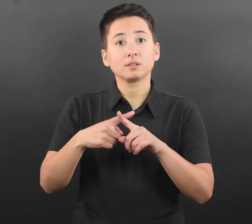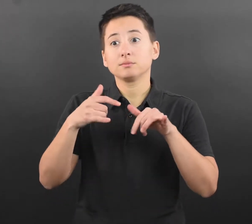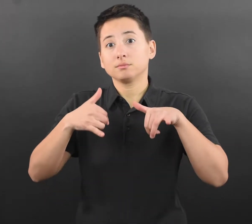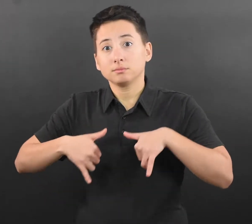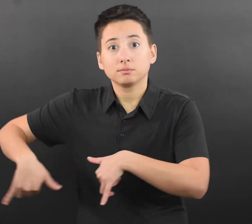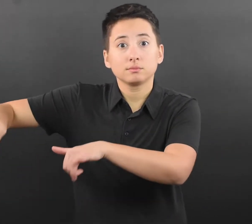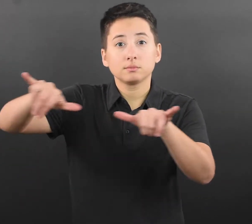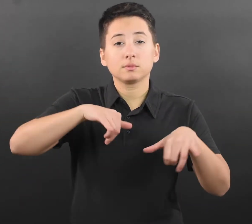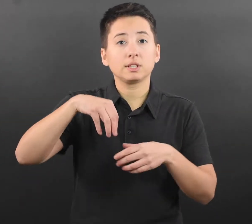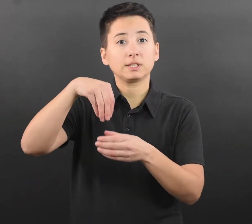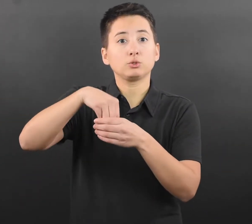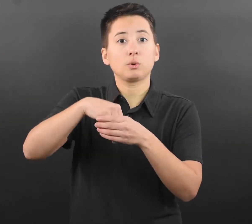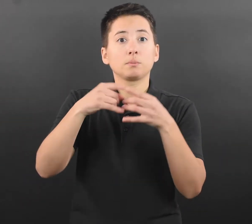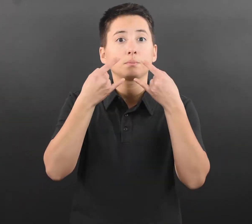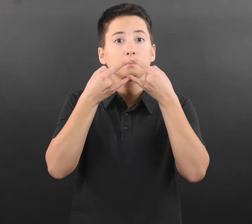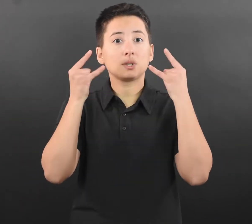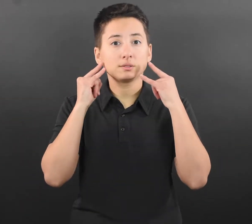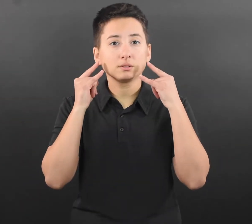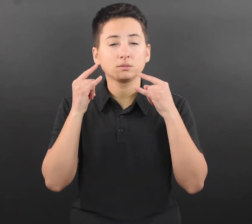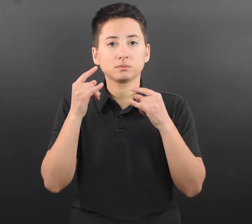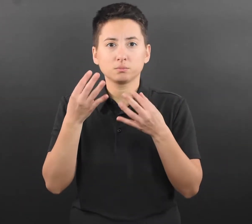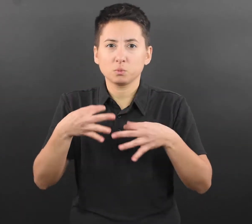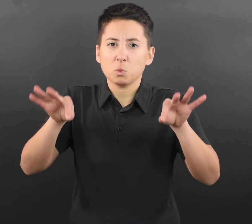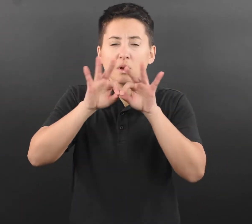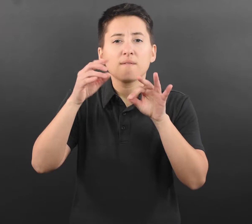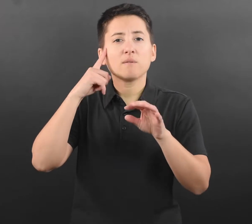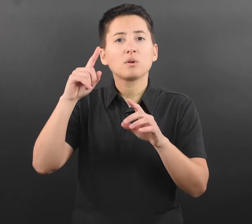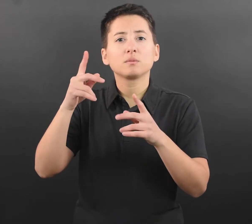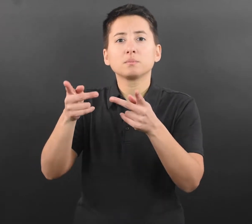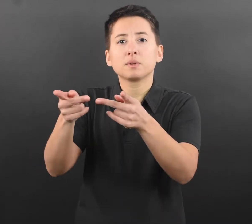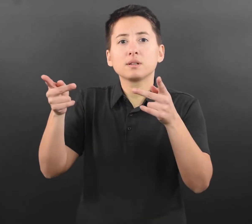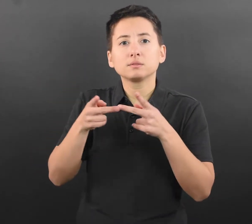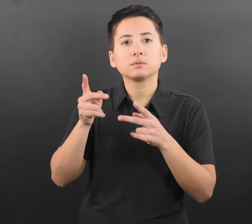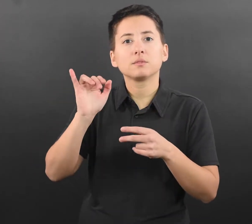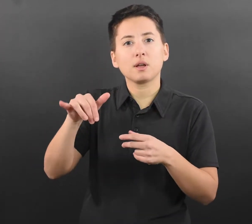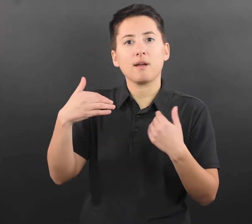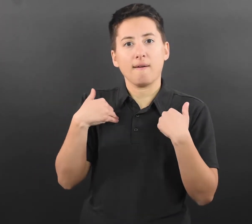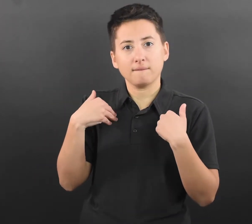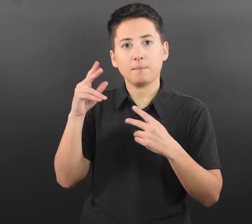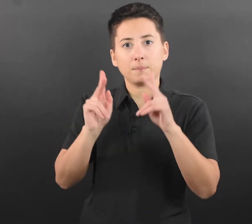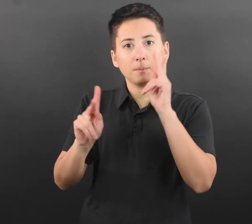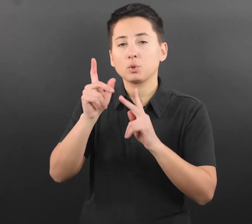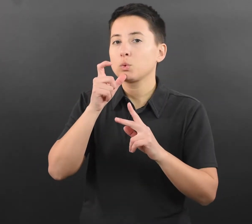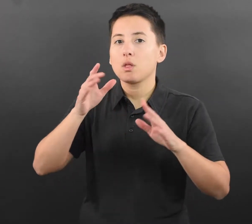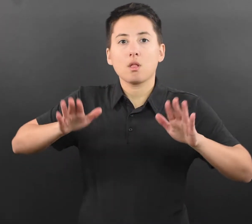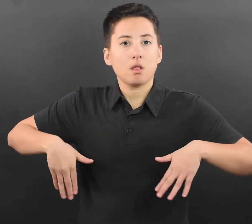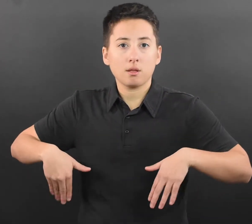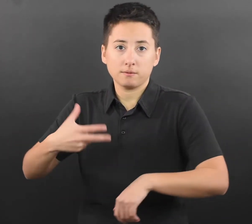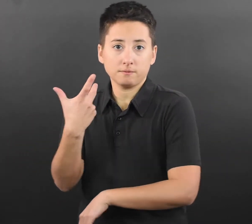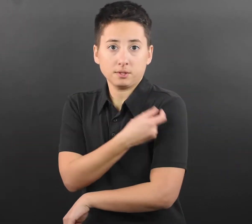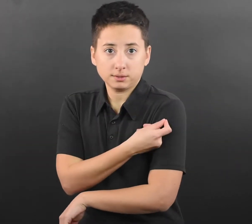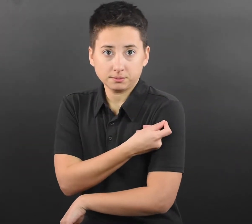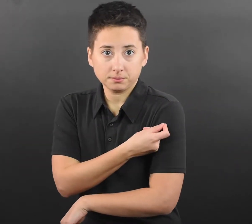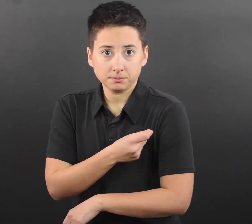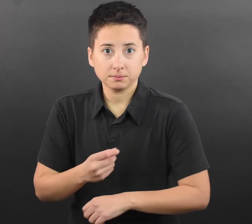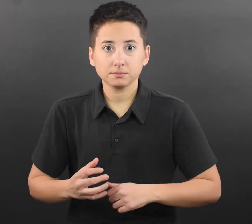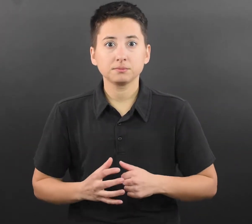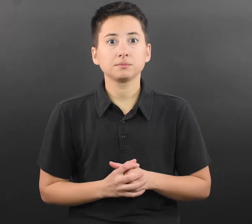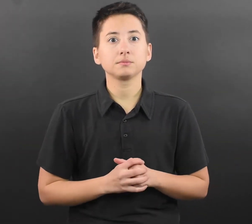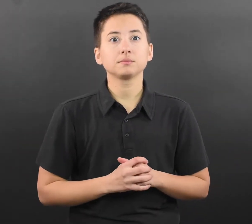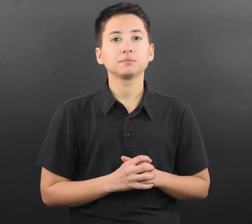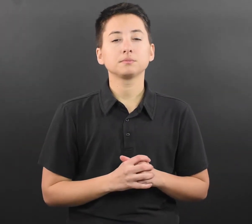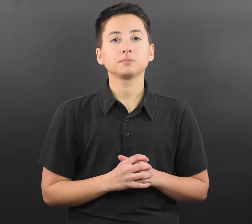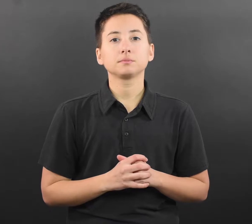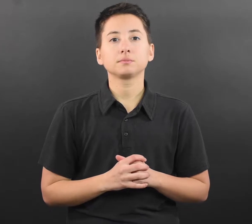that include people who are not vaccinated. If COVID-19 is generally less severe in young,